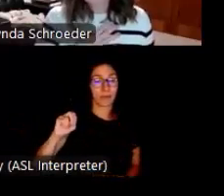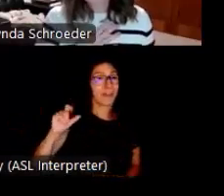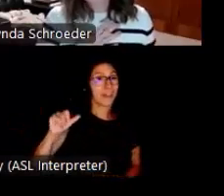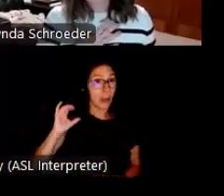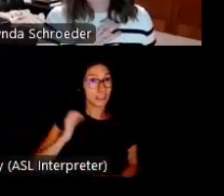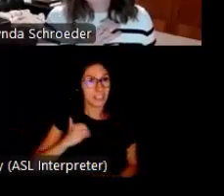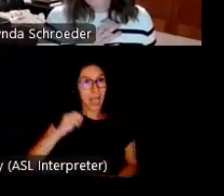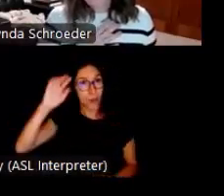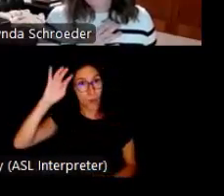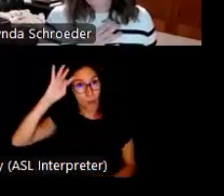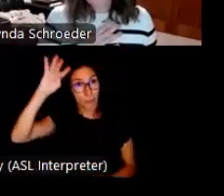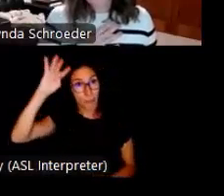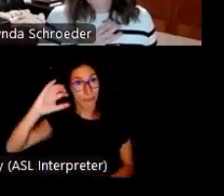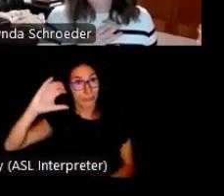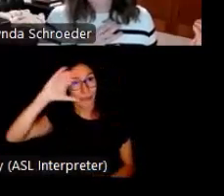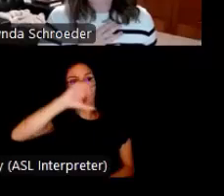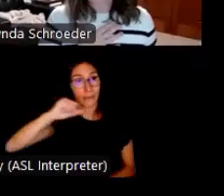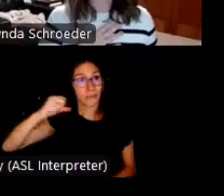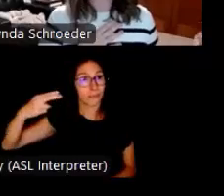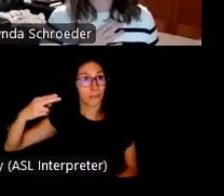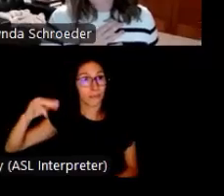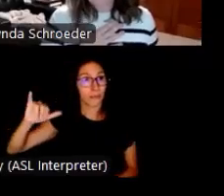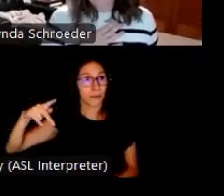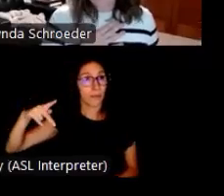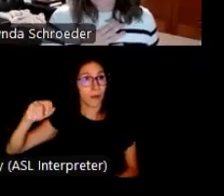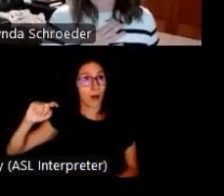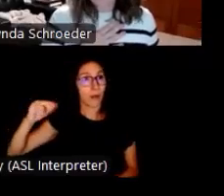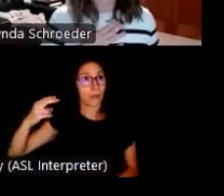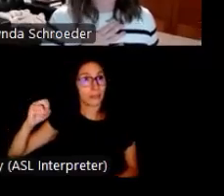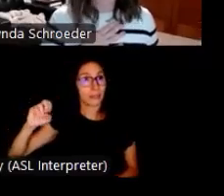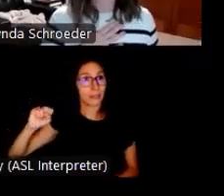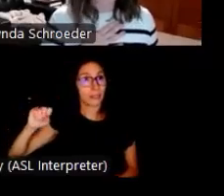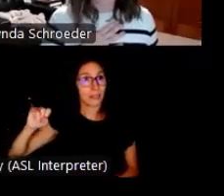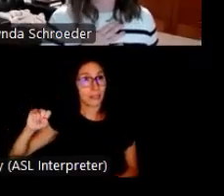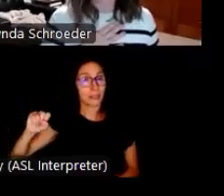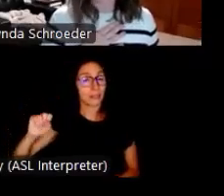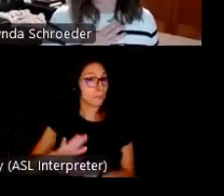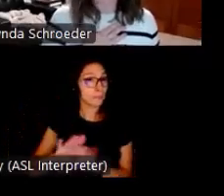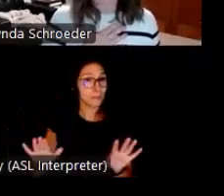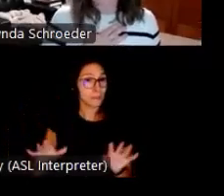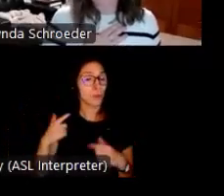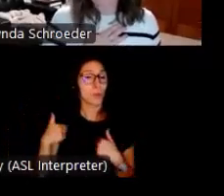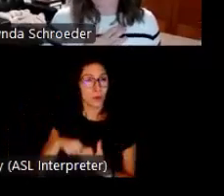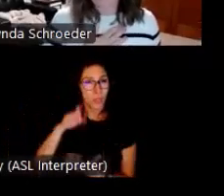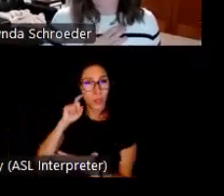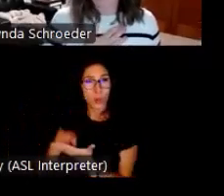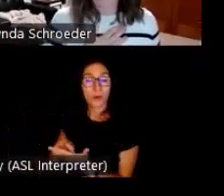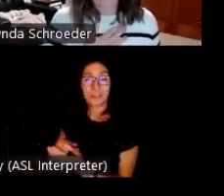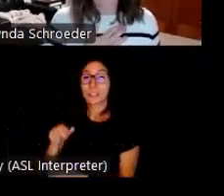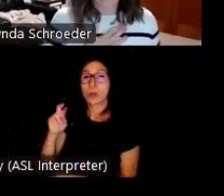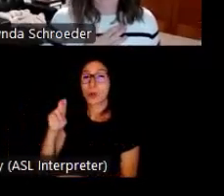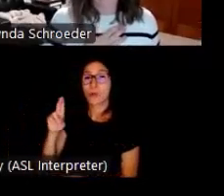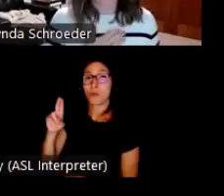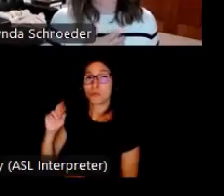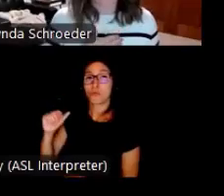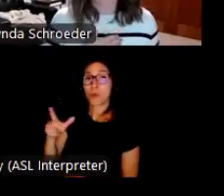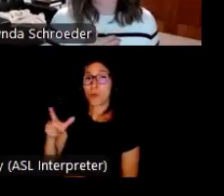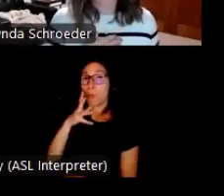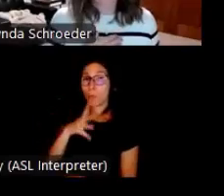Instead, it was that rural women were more predominantly utilizing the emergency department than any other group.